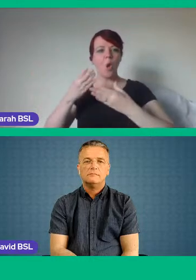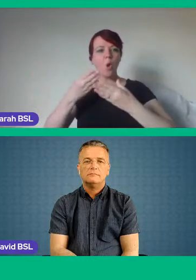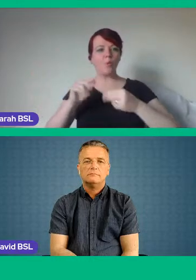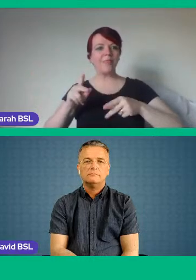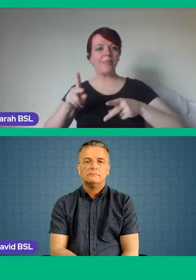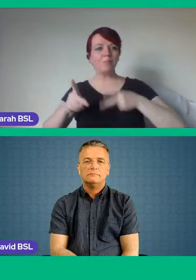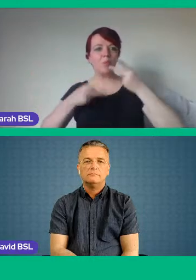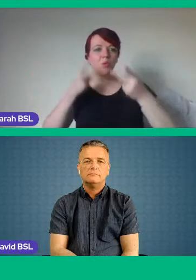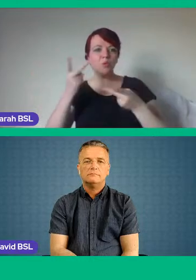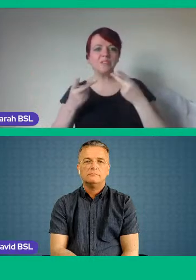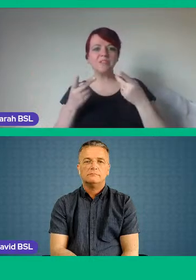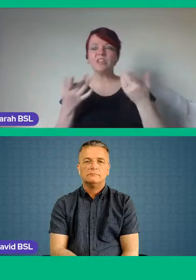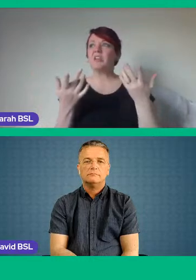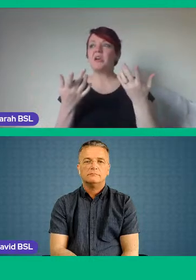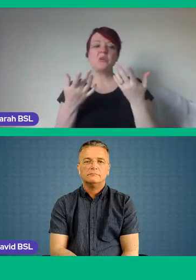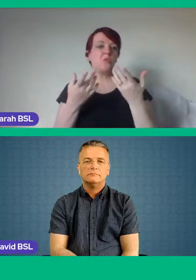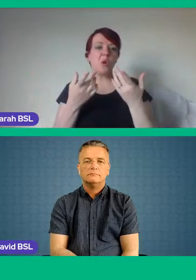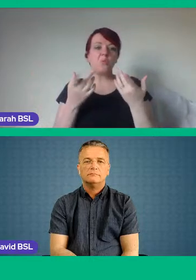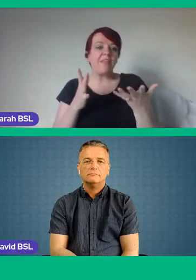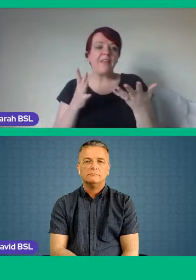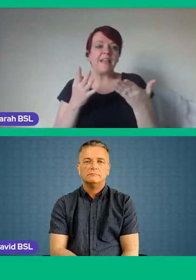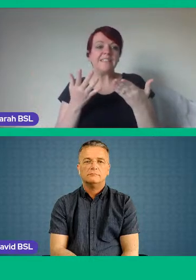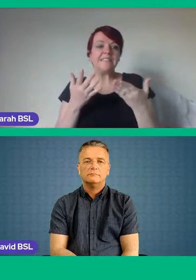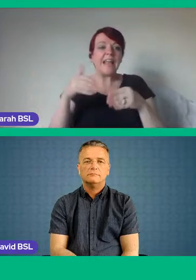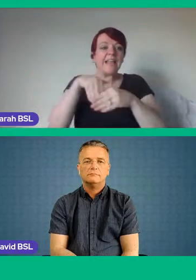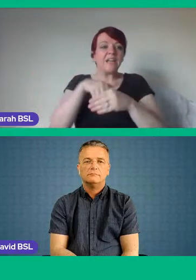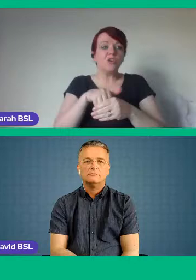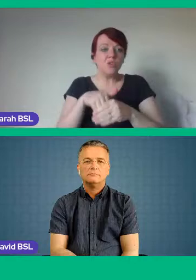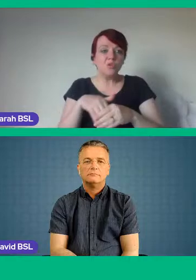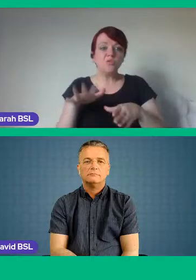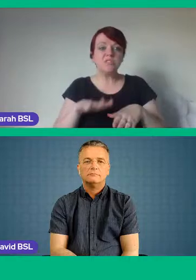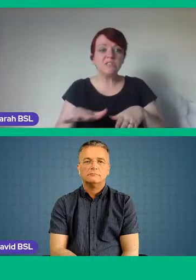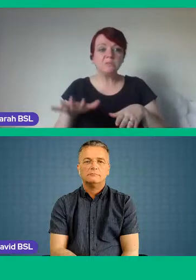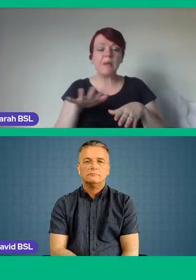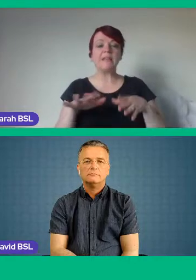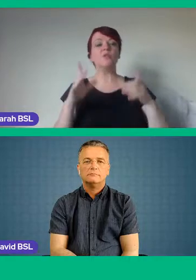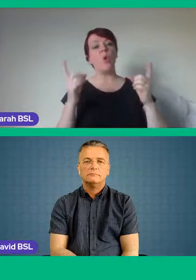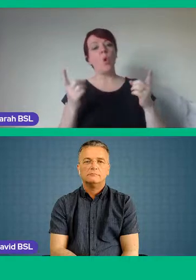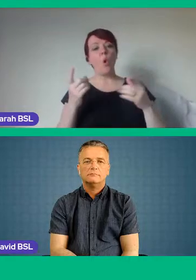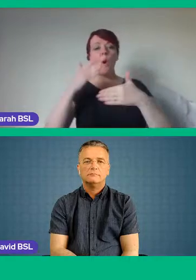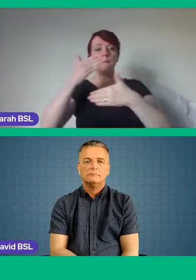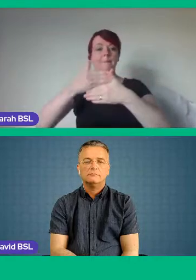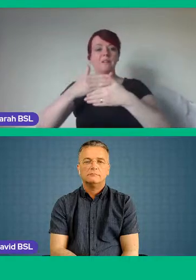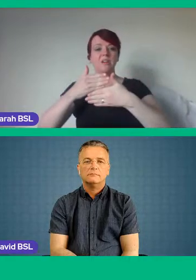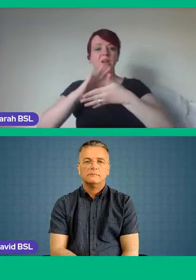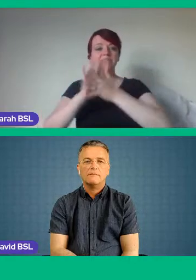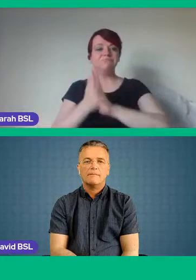barriers, whether that is the inclusion barrier like he gets to play in the space, but also .